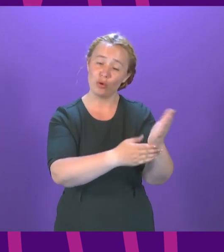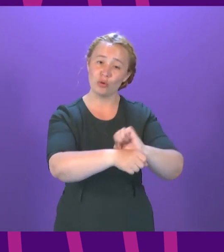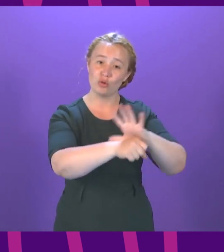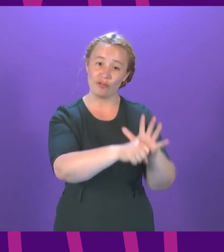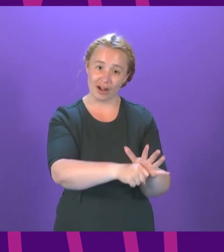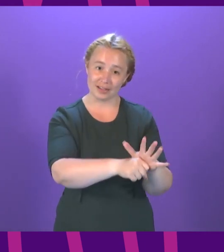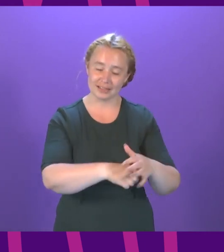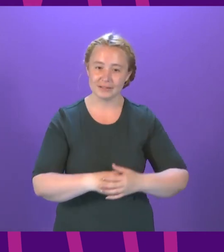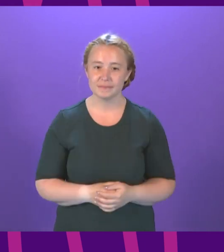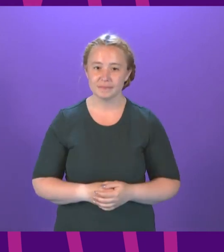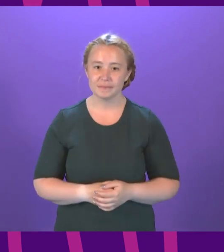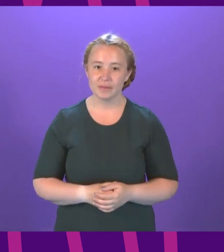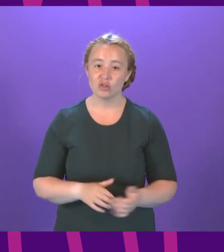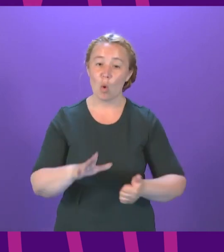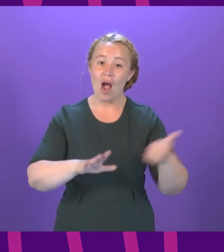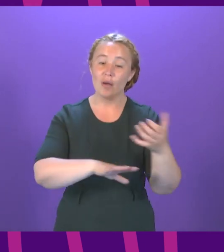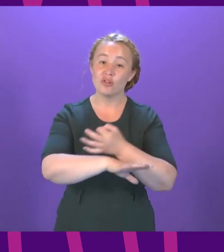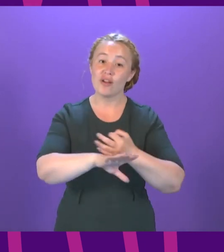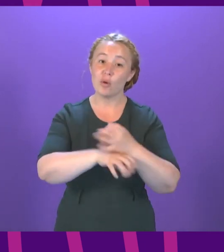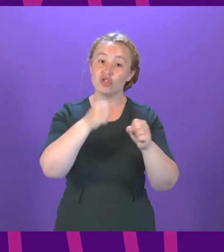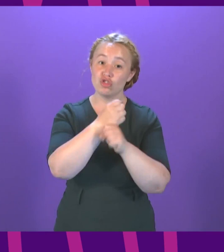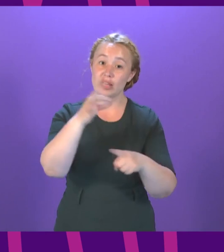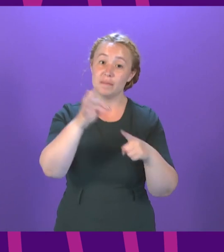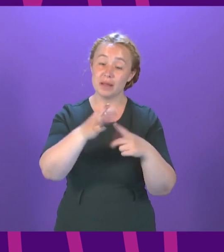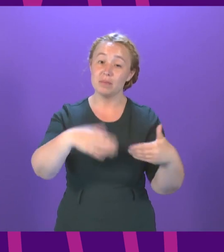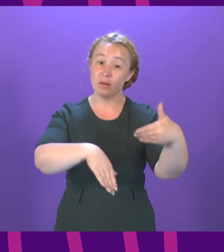Out-of-hours GP services have been particularly affected because workload pressures within